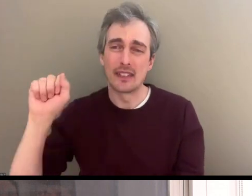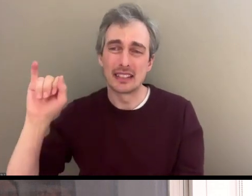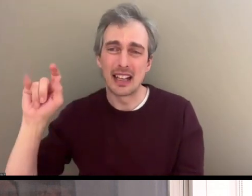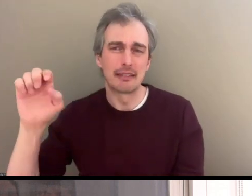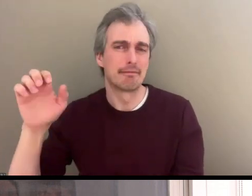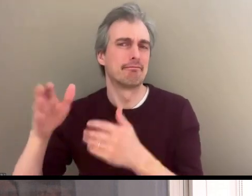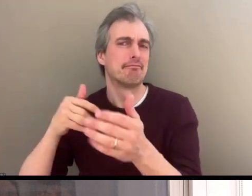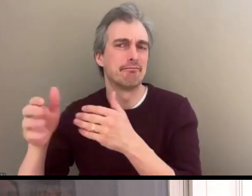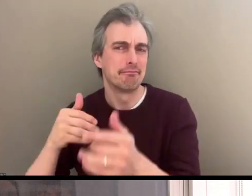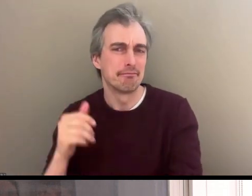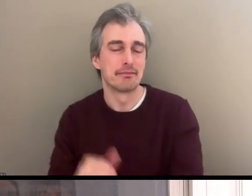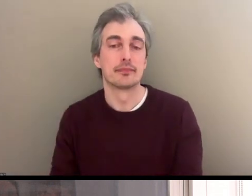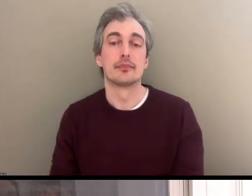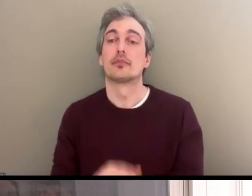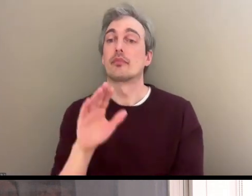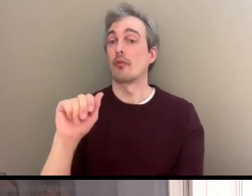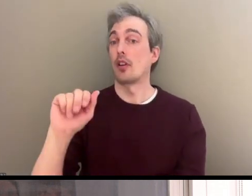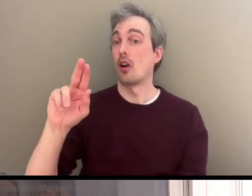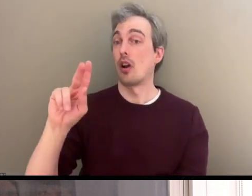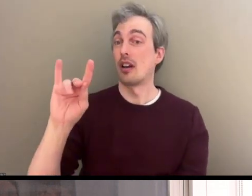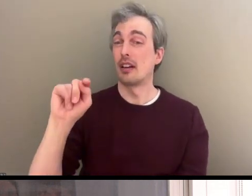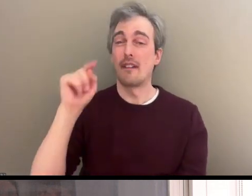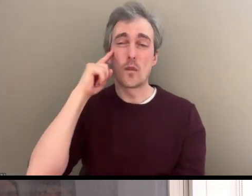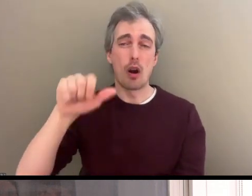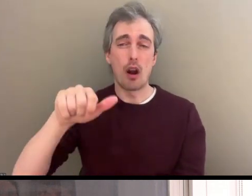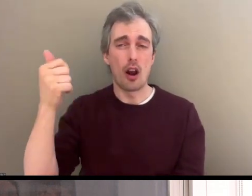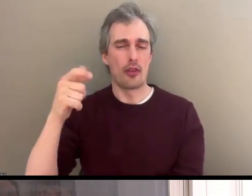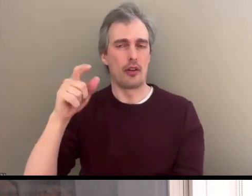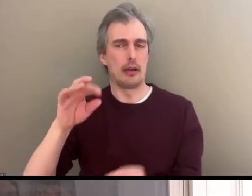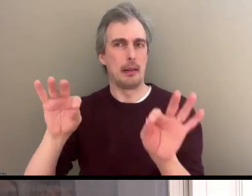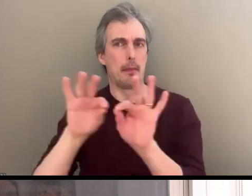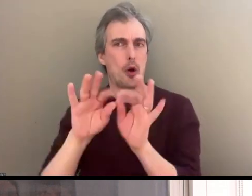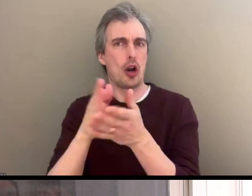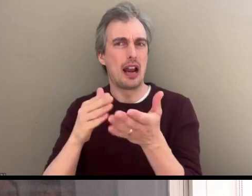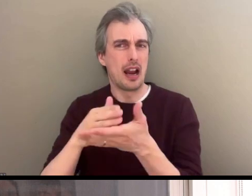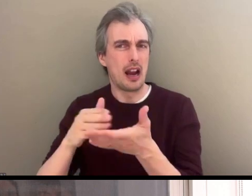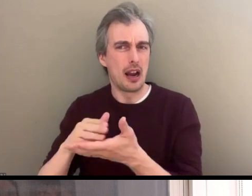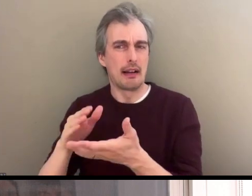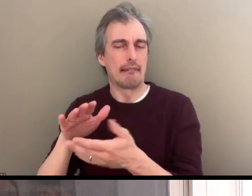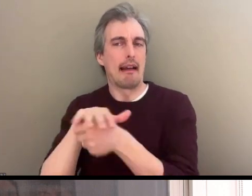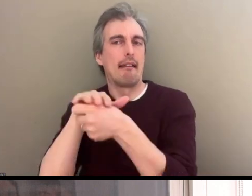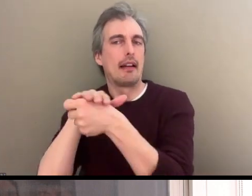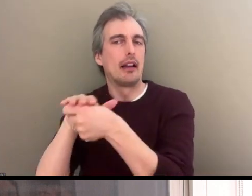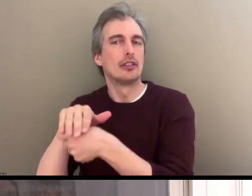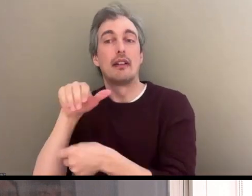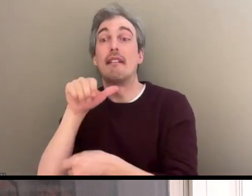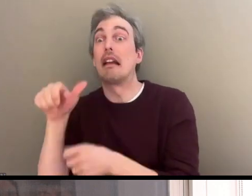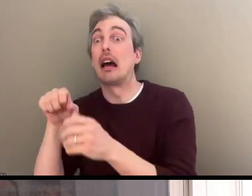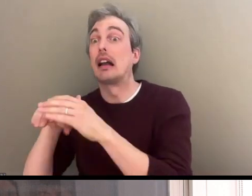other than accessibility, such as performance, ally stuff, SEO even,